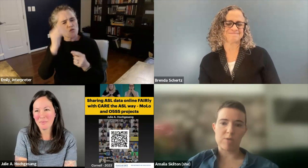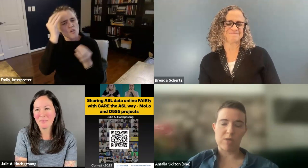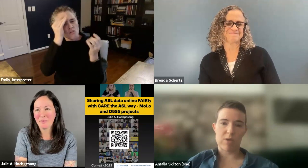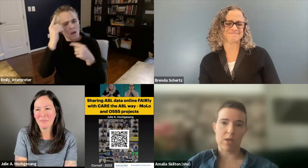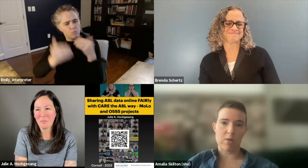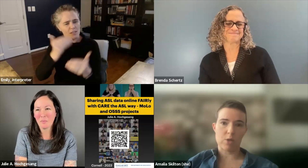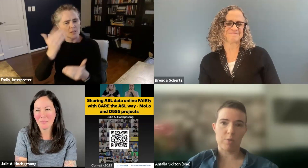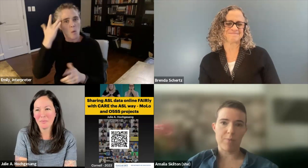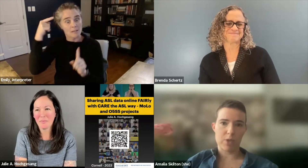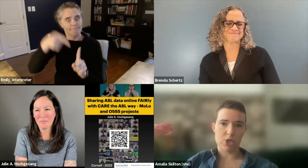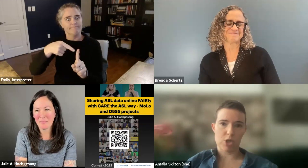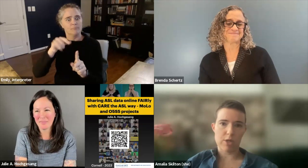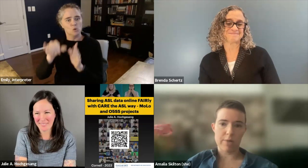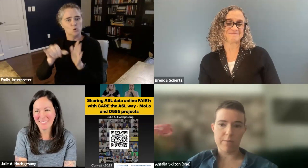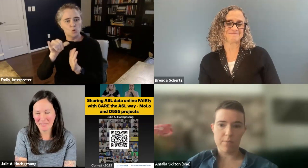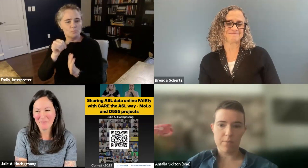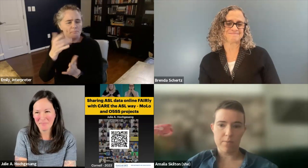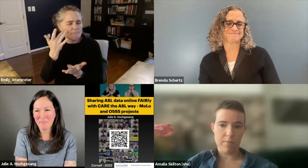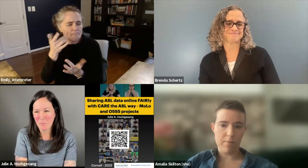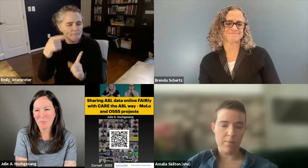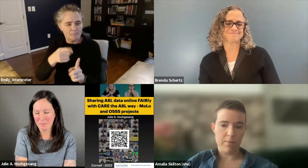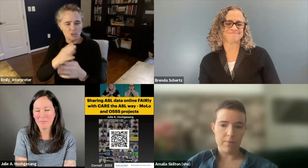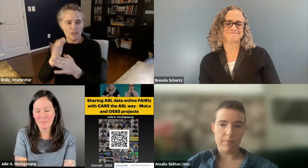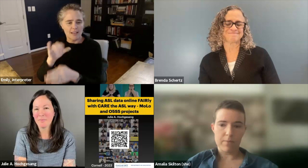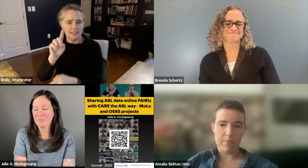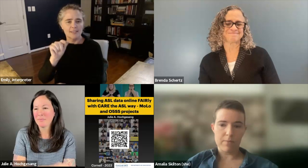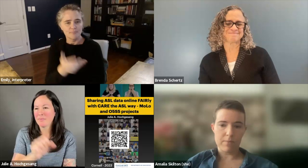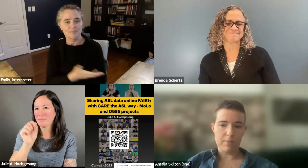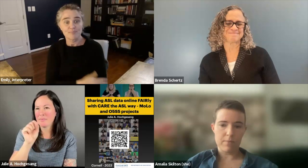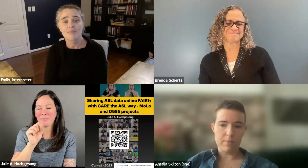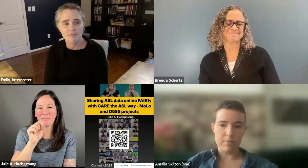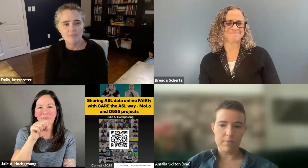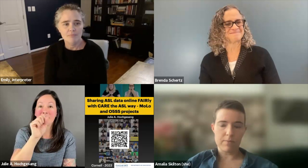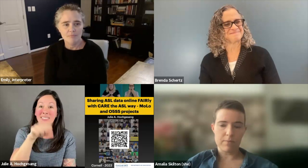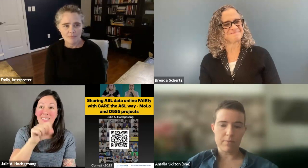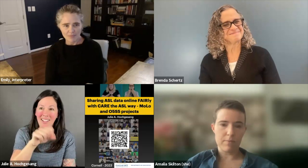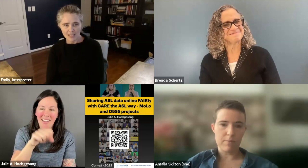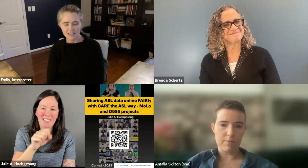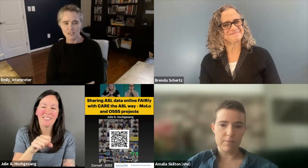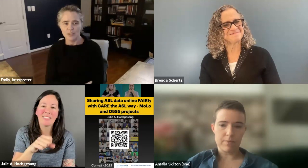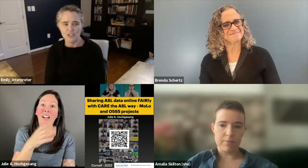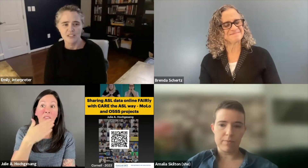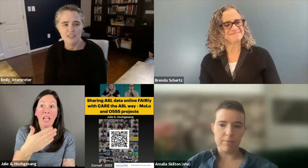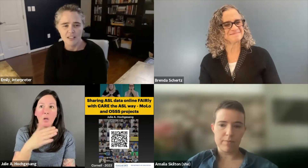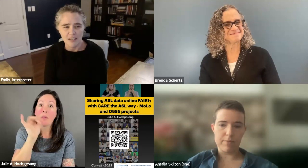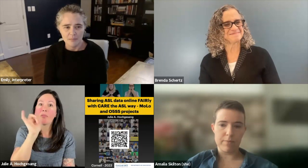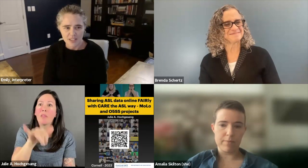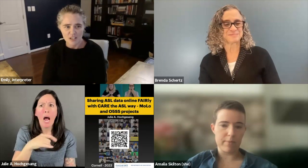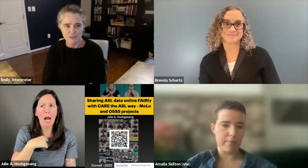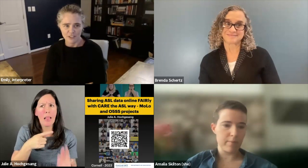specifically YouTube to share the data excellent question thank you for